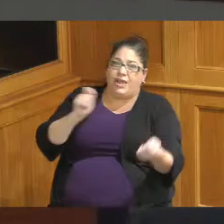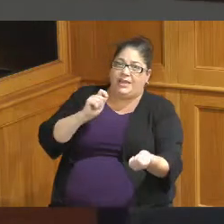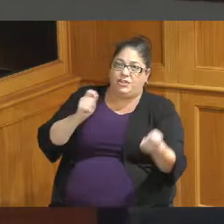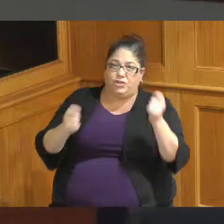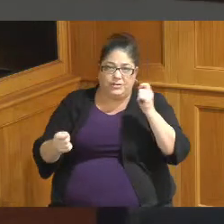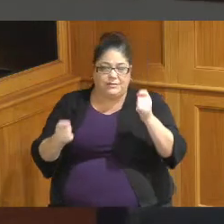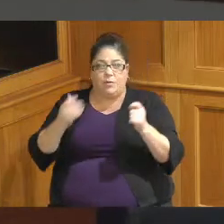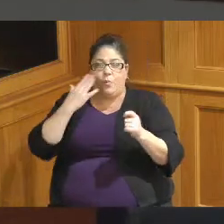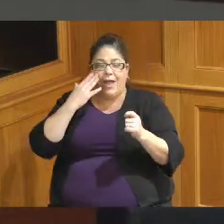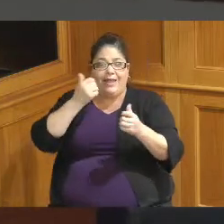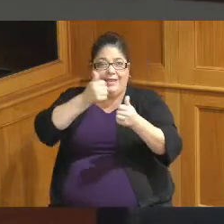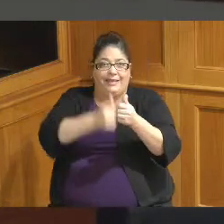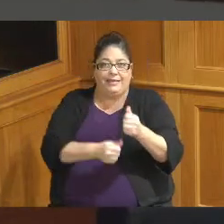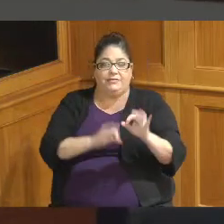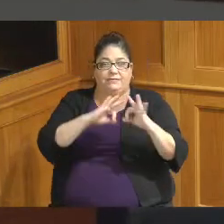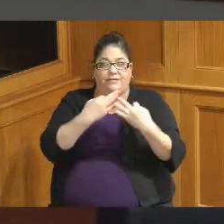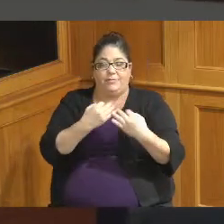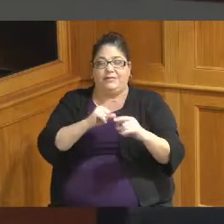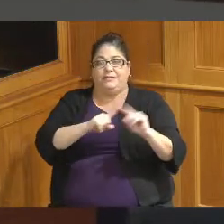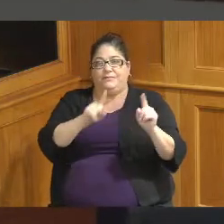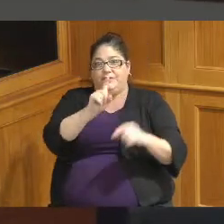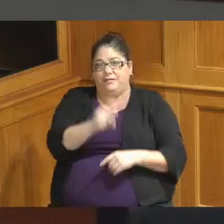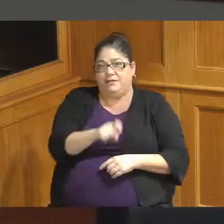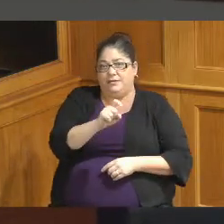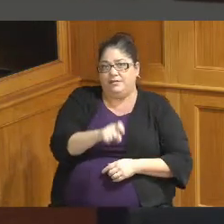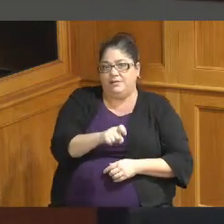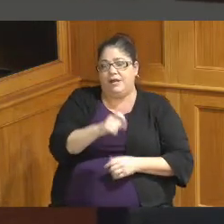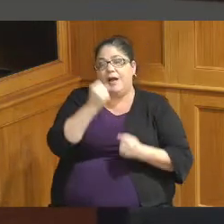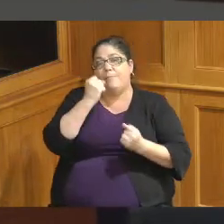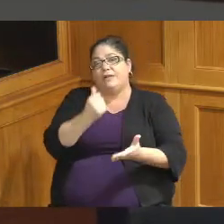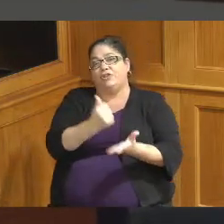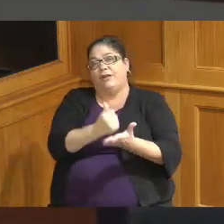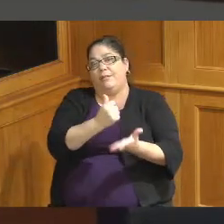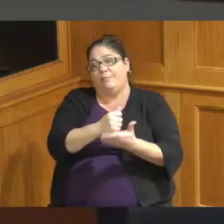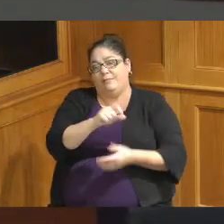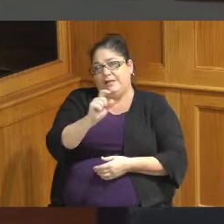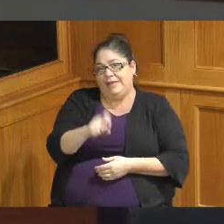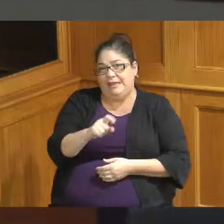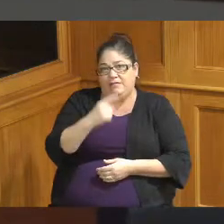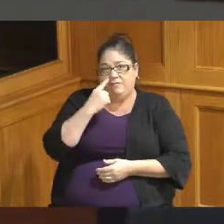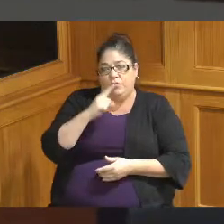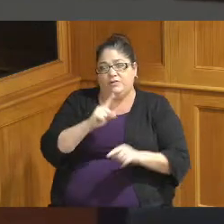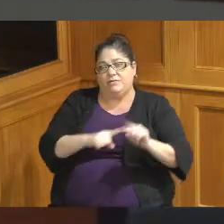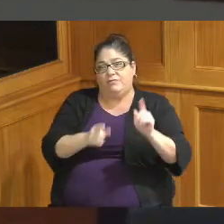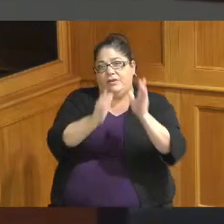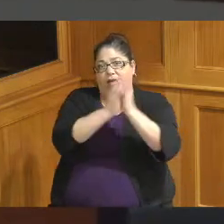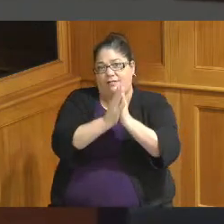different variables the amount of of assistance people are coming in for we are starting to see